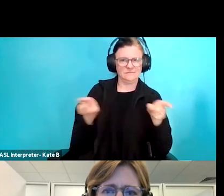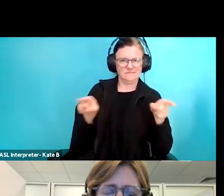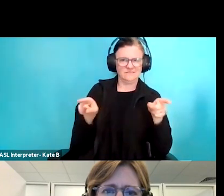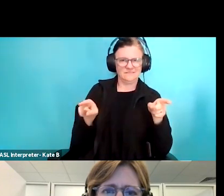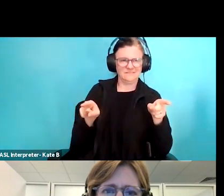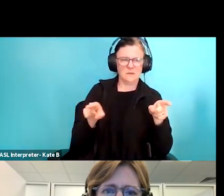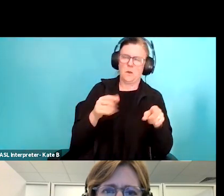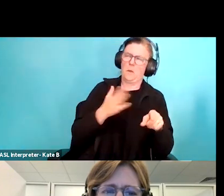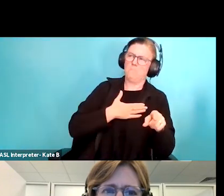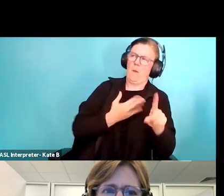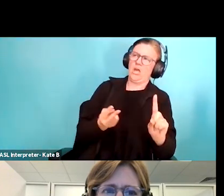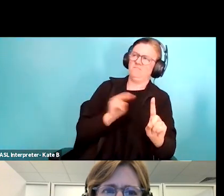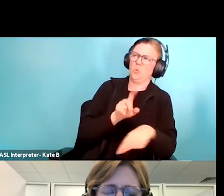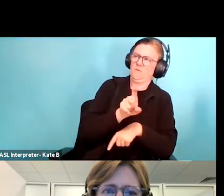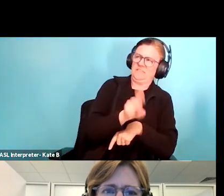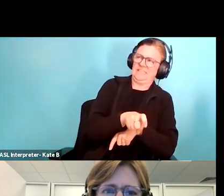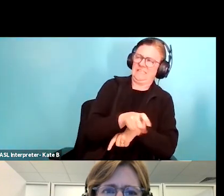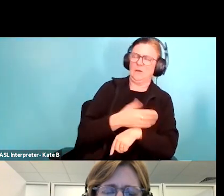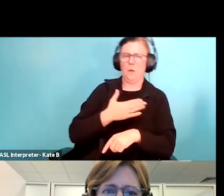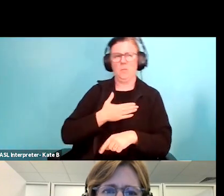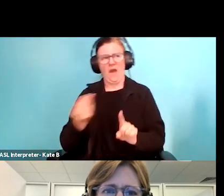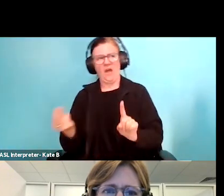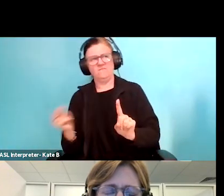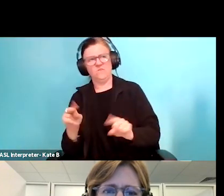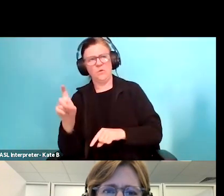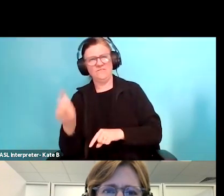and urban populations. But because loneliness is defined by perception,